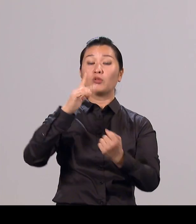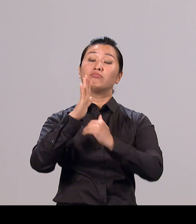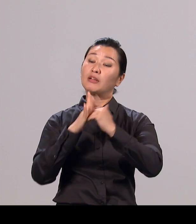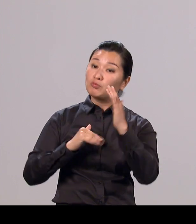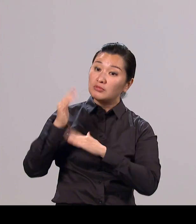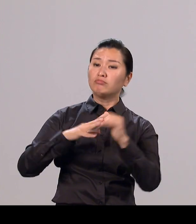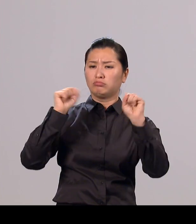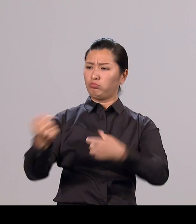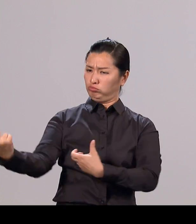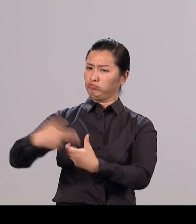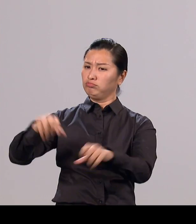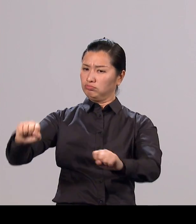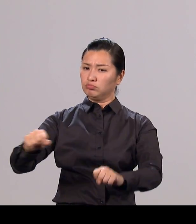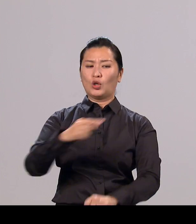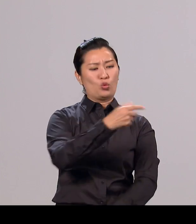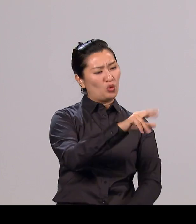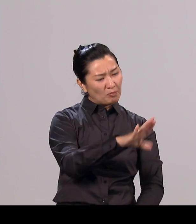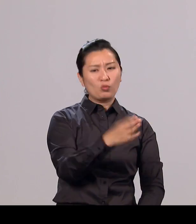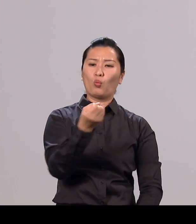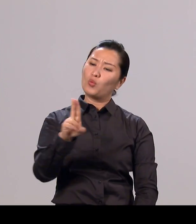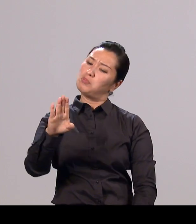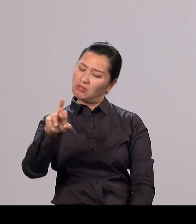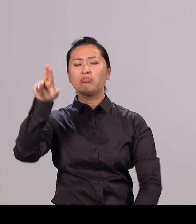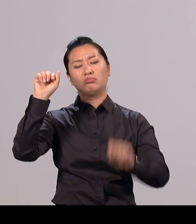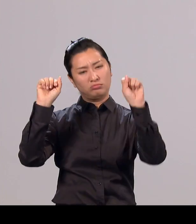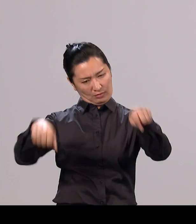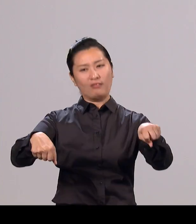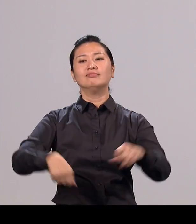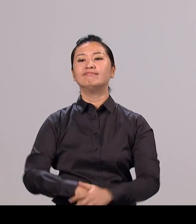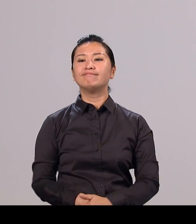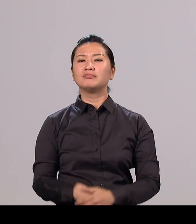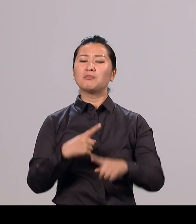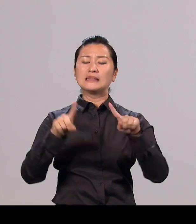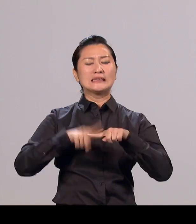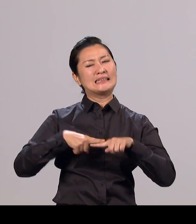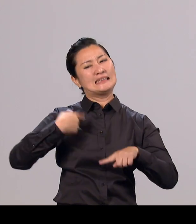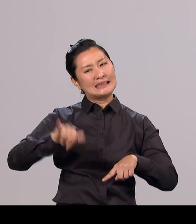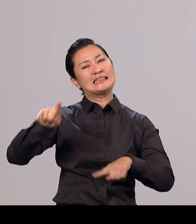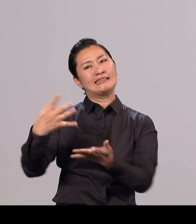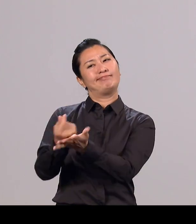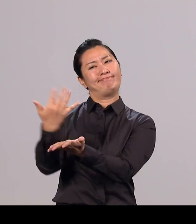But they can still make a living. Our taxi drivers have been level-headed about the competition.